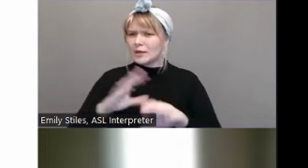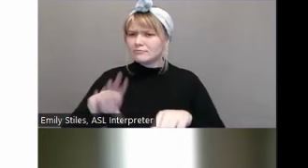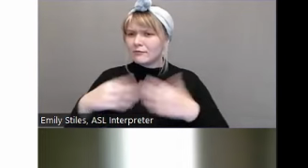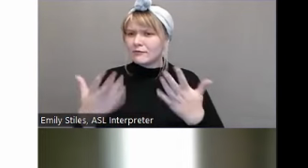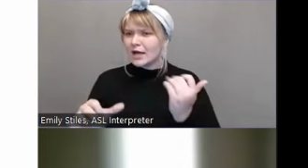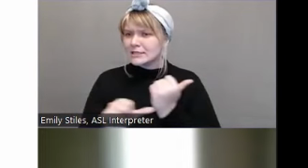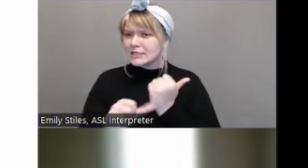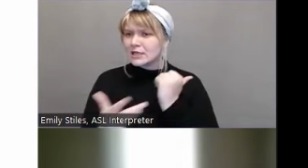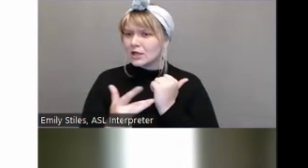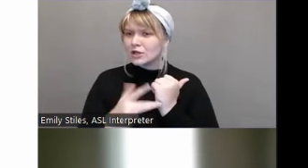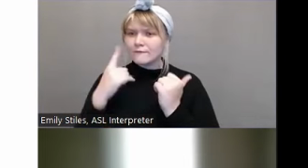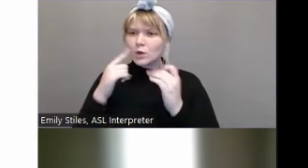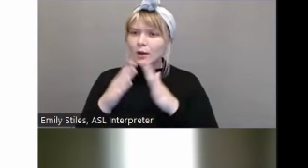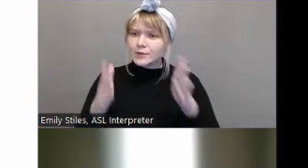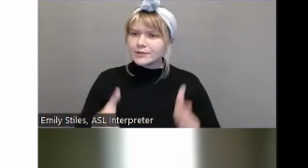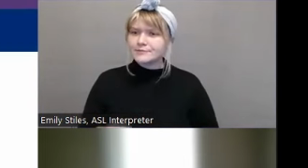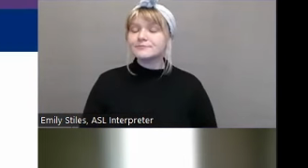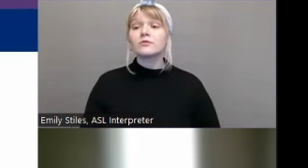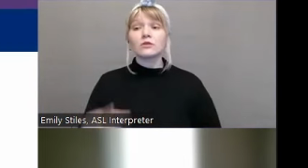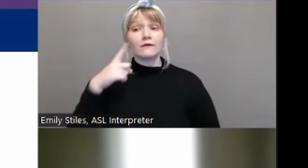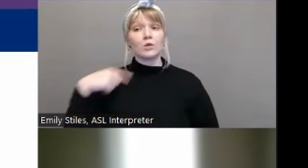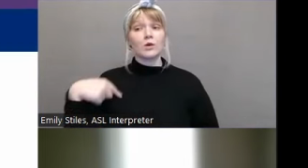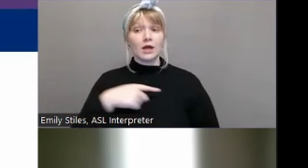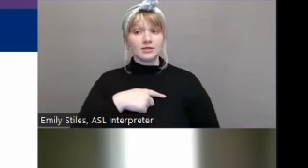If you go to the next slide.